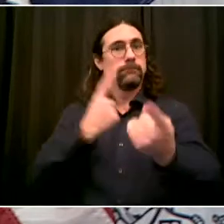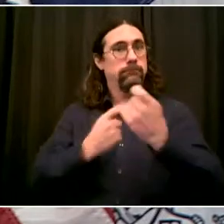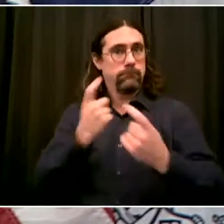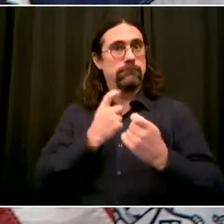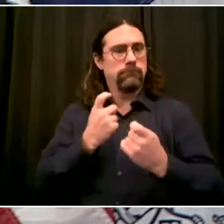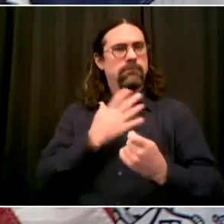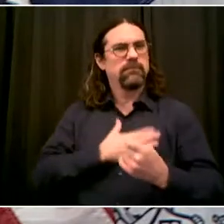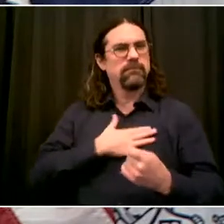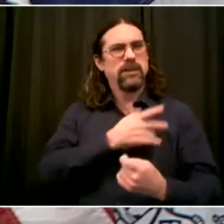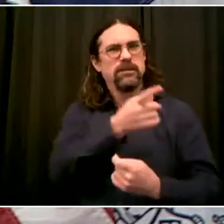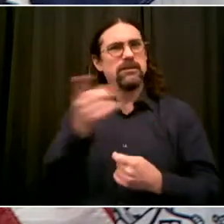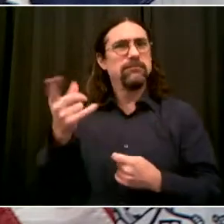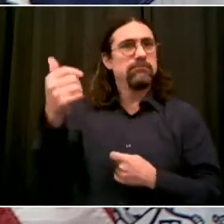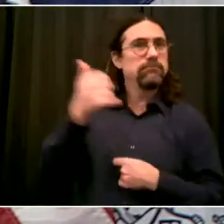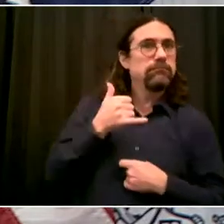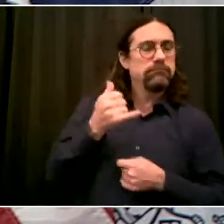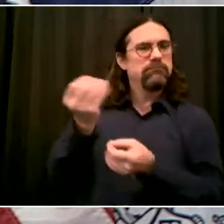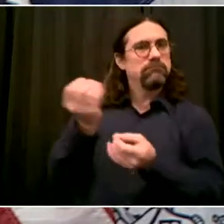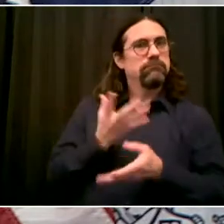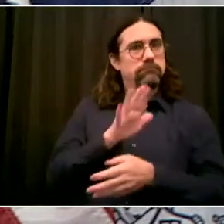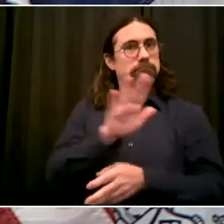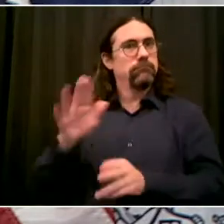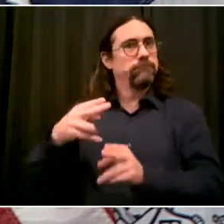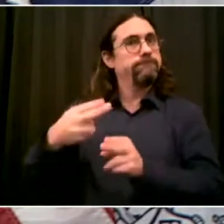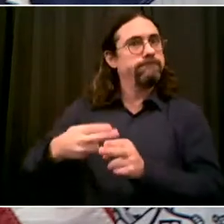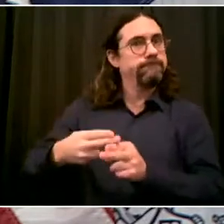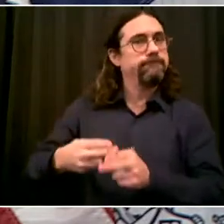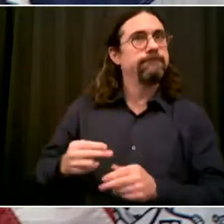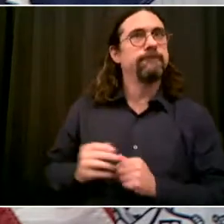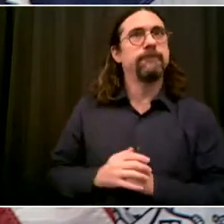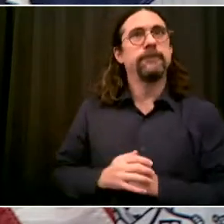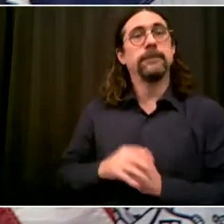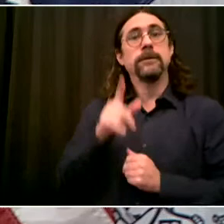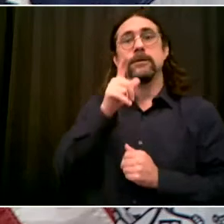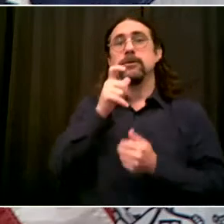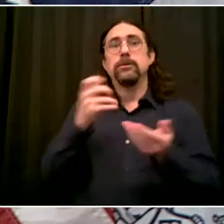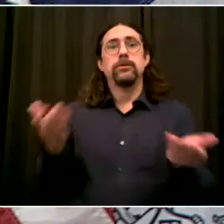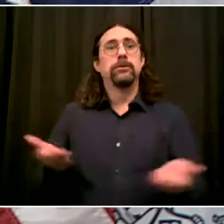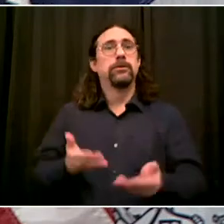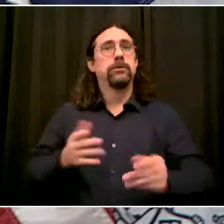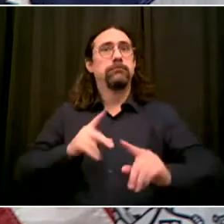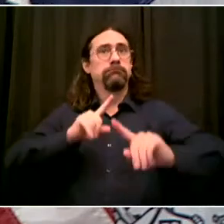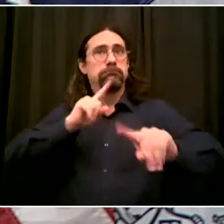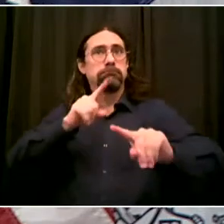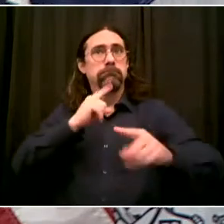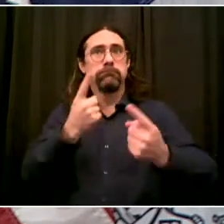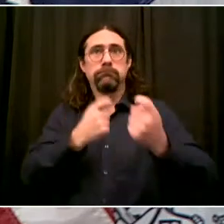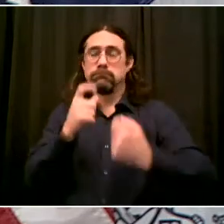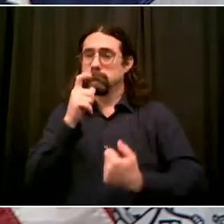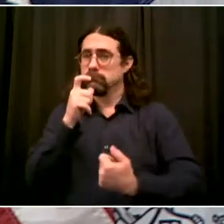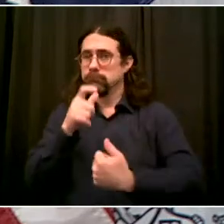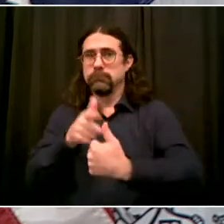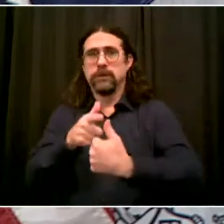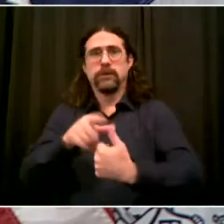WITHHT HAHT, LET'S TURN TO OUR COLLEAGUES IN THE MEDIA.